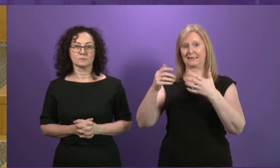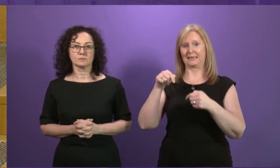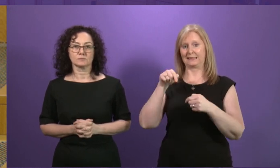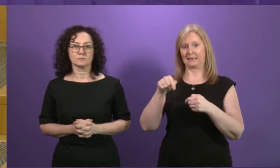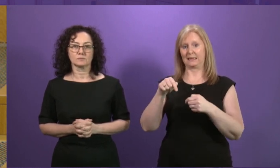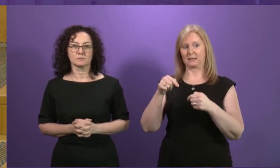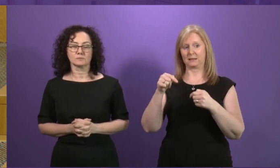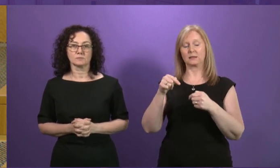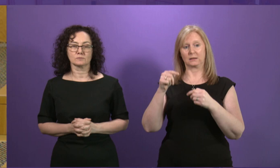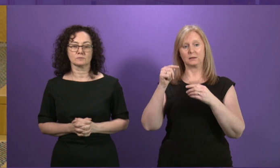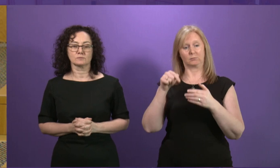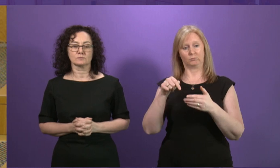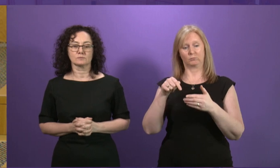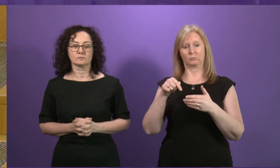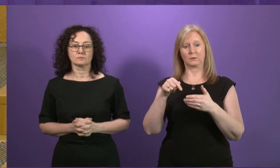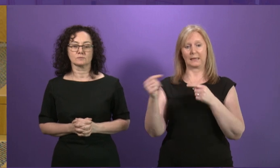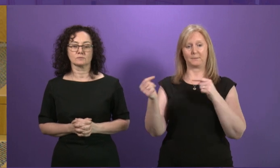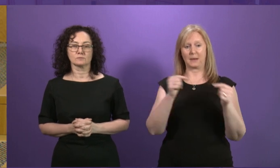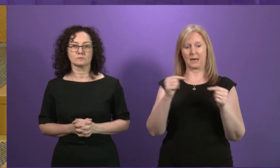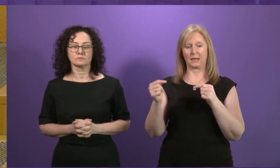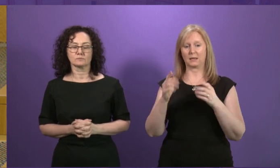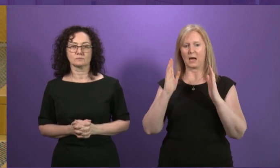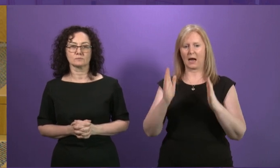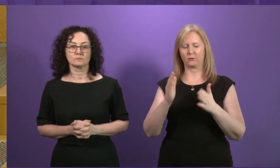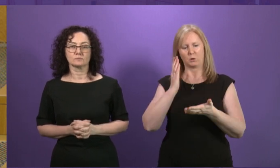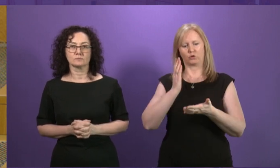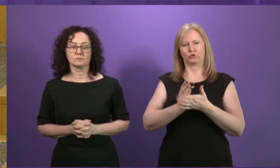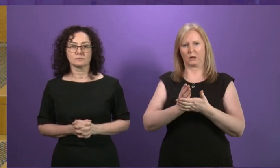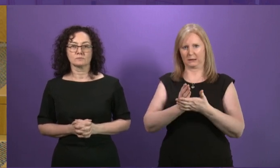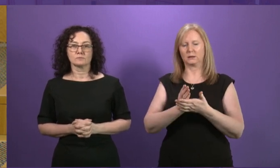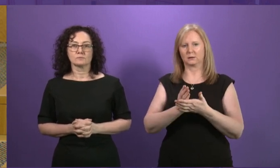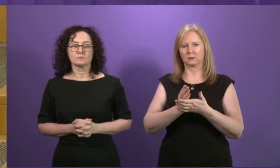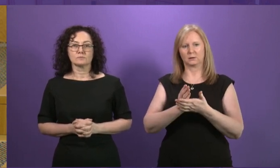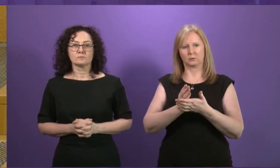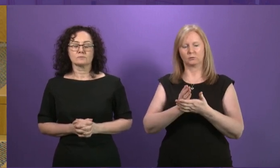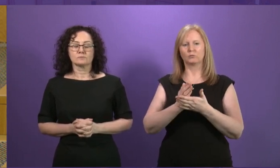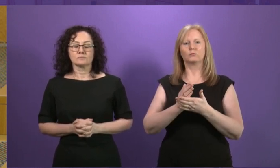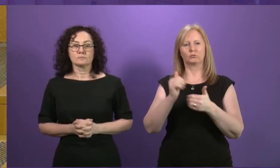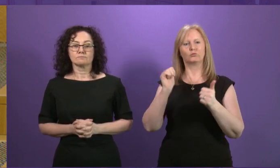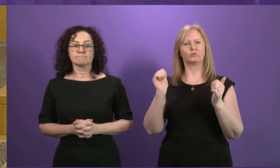debates about them must therefore be trustworthy, of suitable quality and useful.